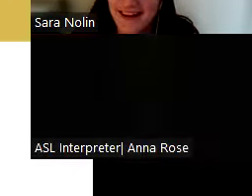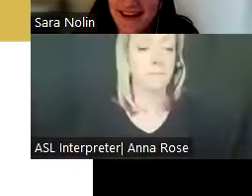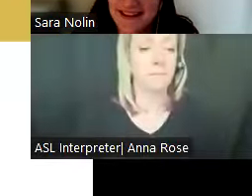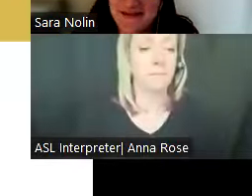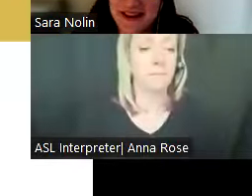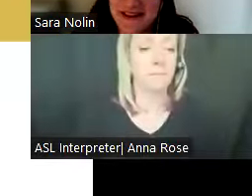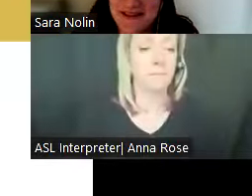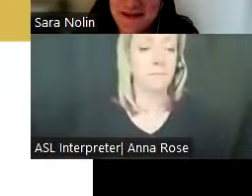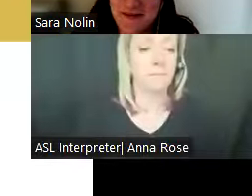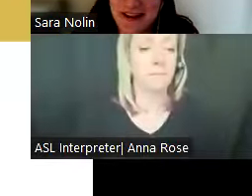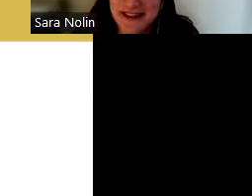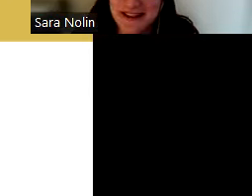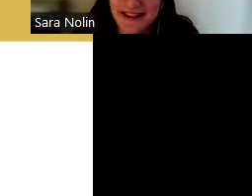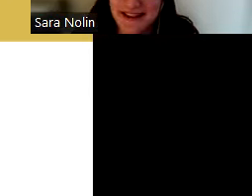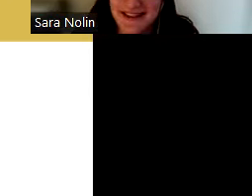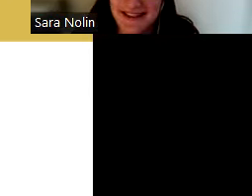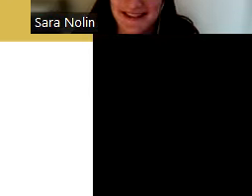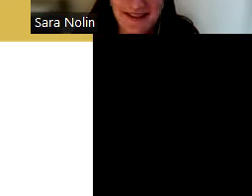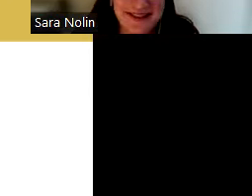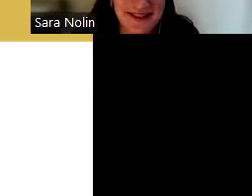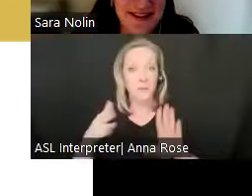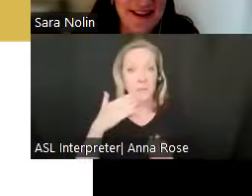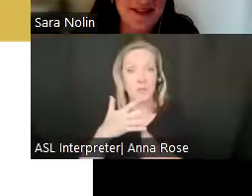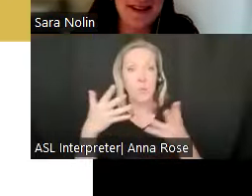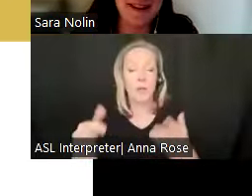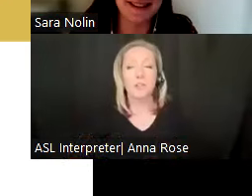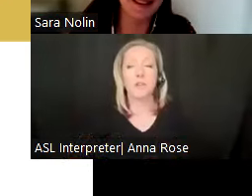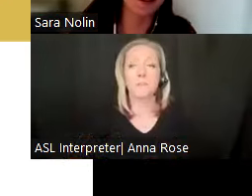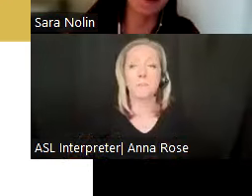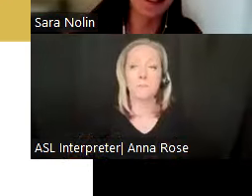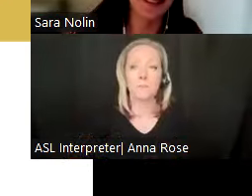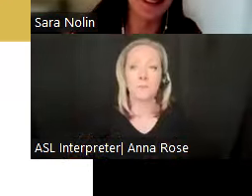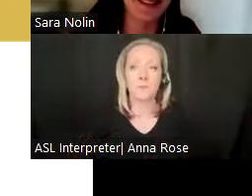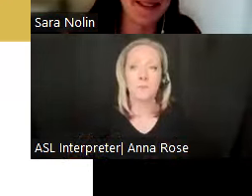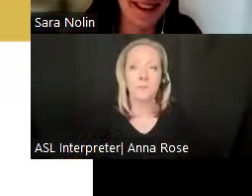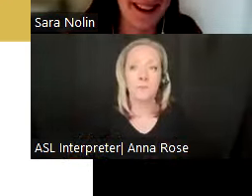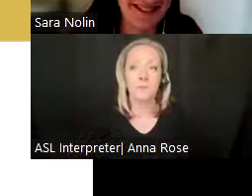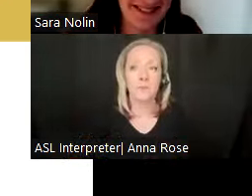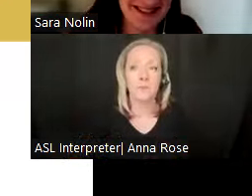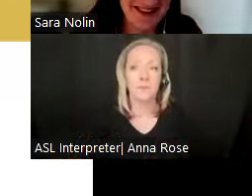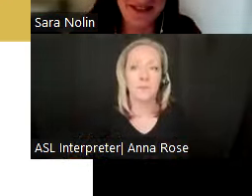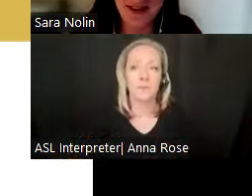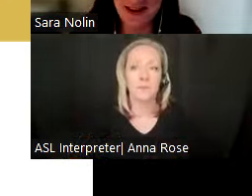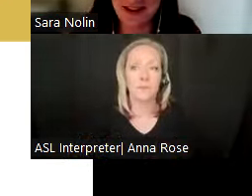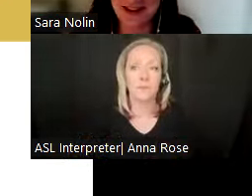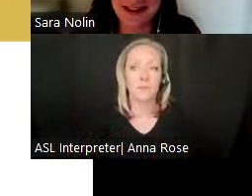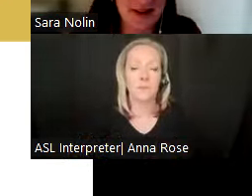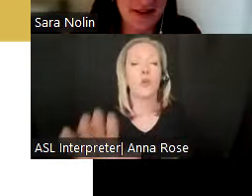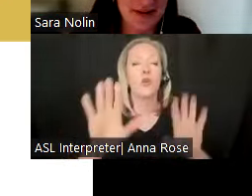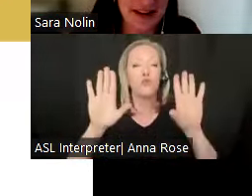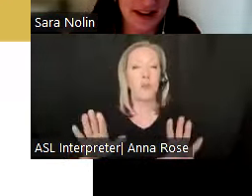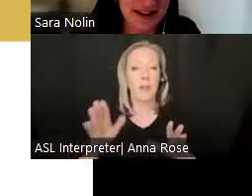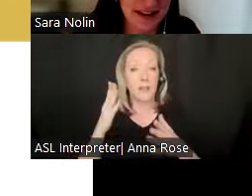Awesome! Thank you so much, that was a great presentation really enjoyed that. We do have a few questions that hopefully we can answer